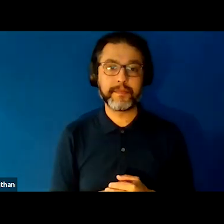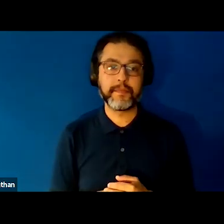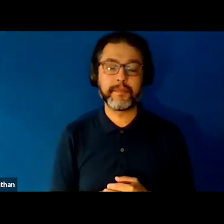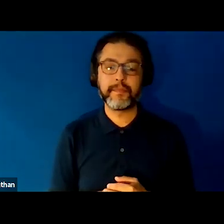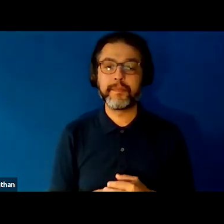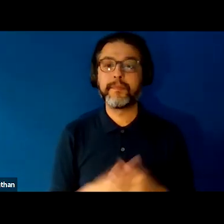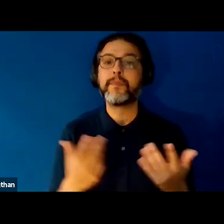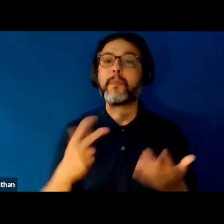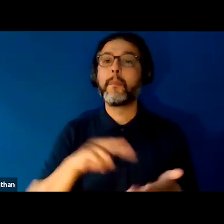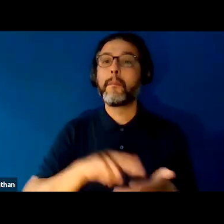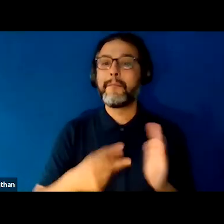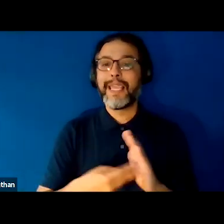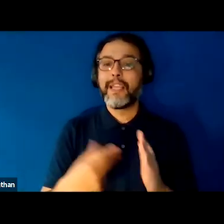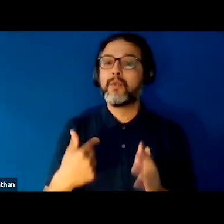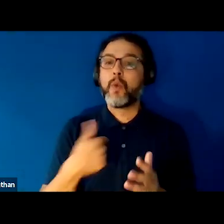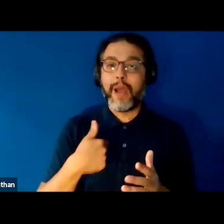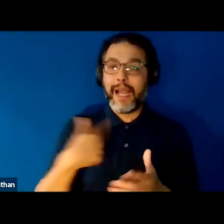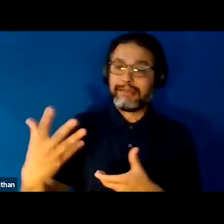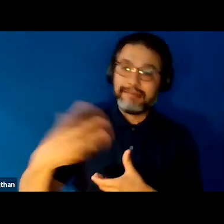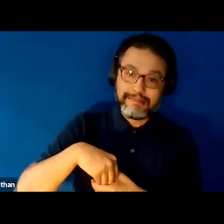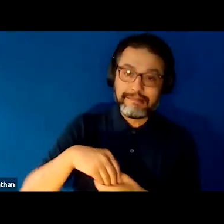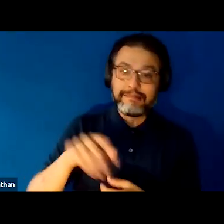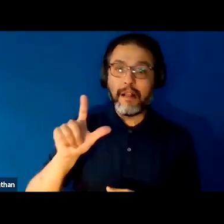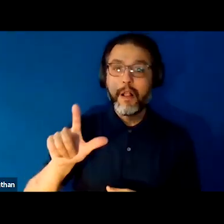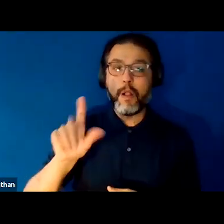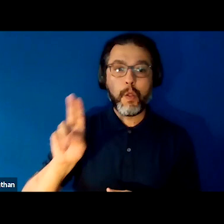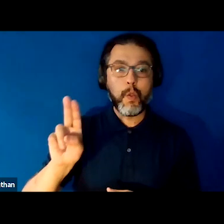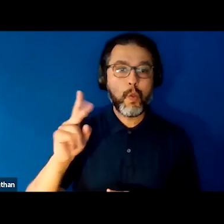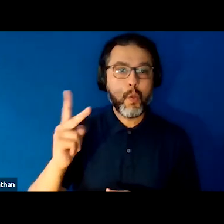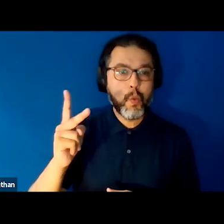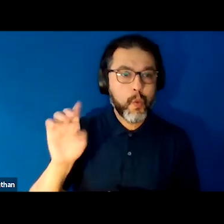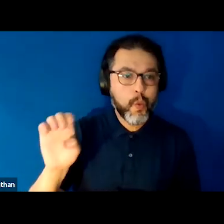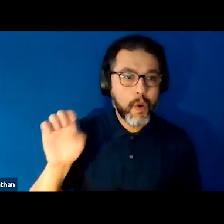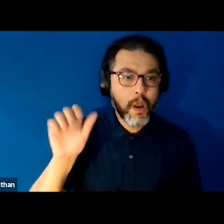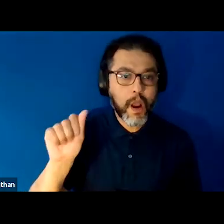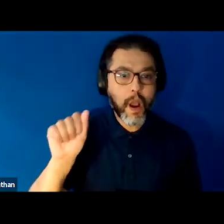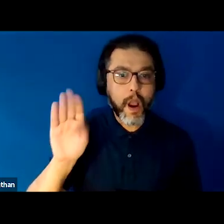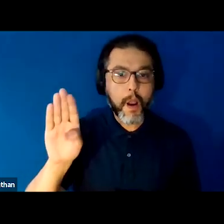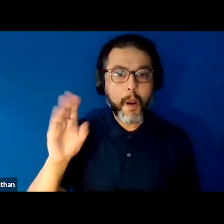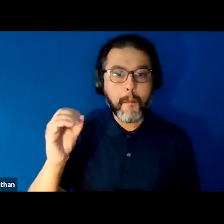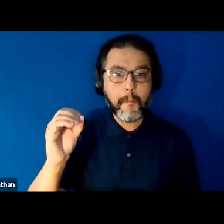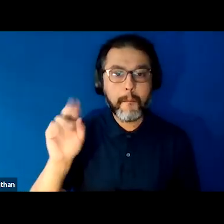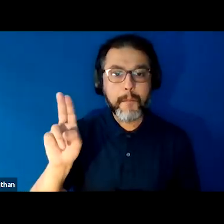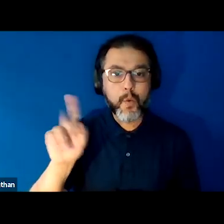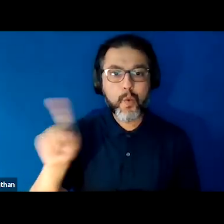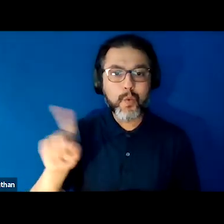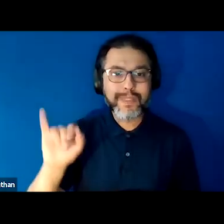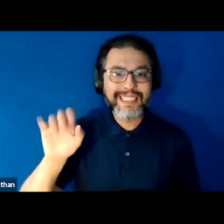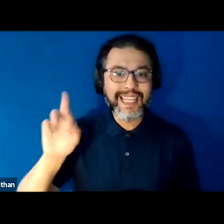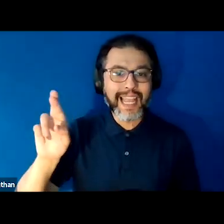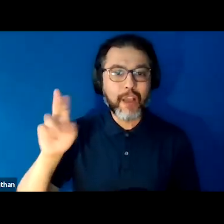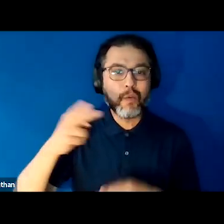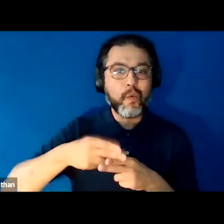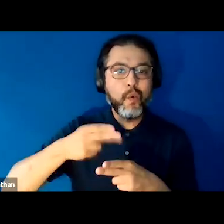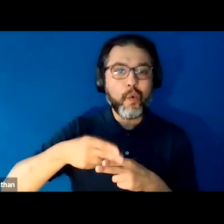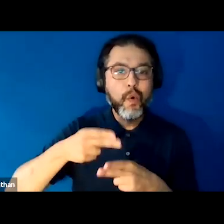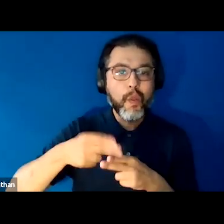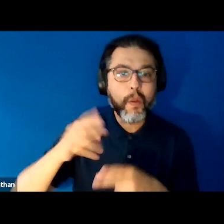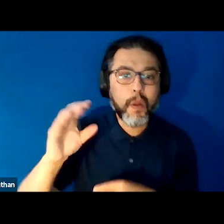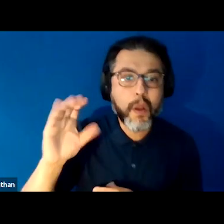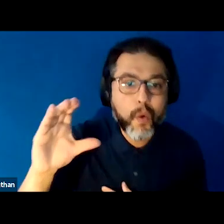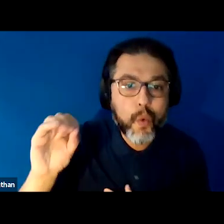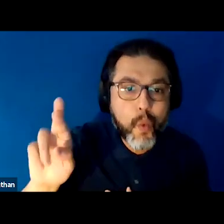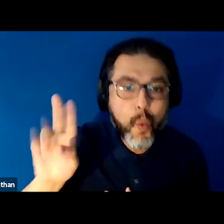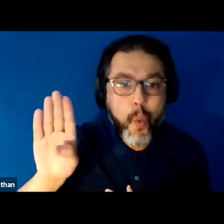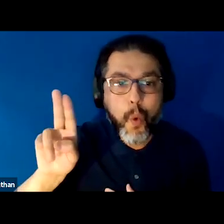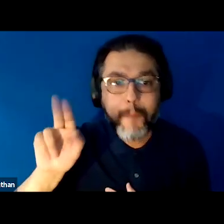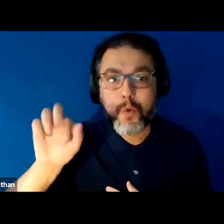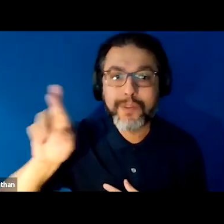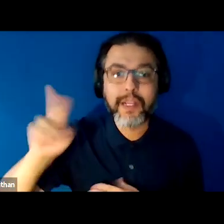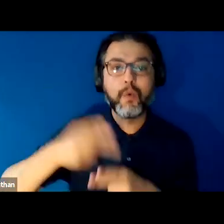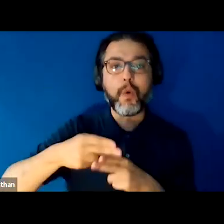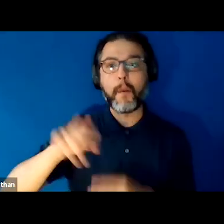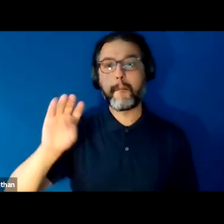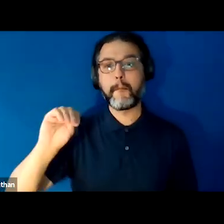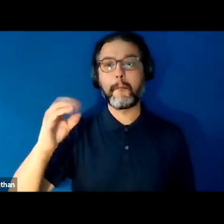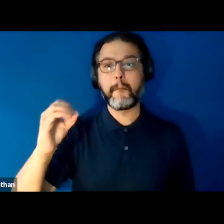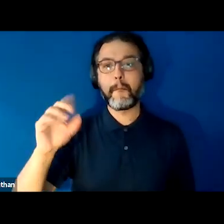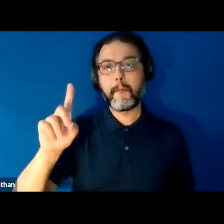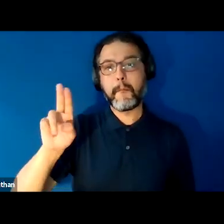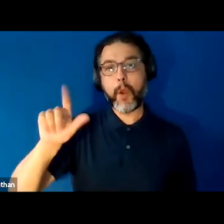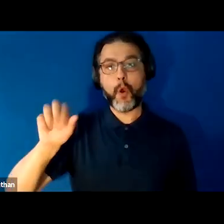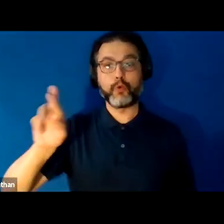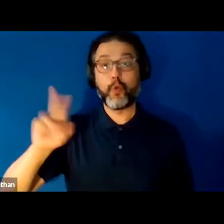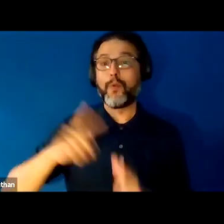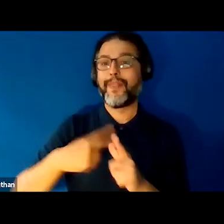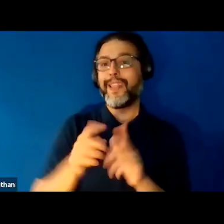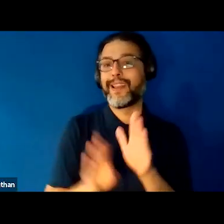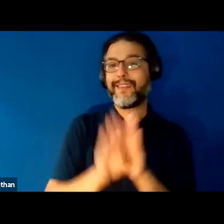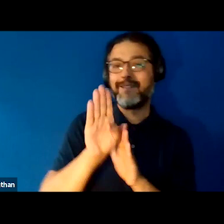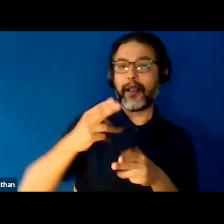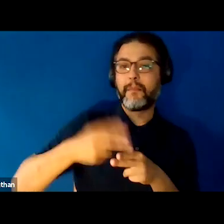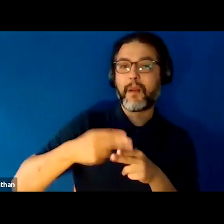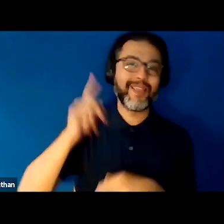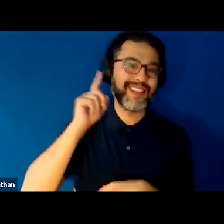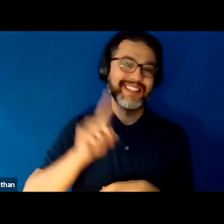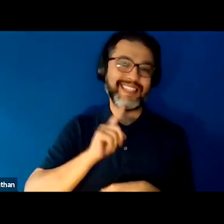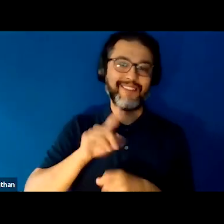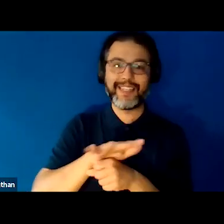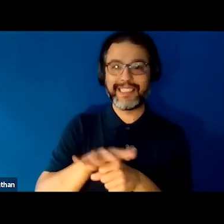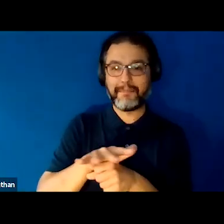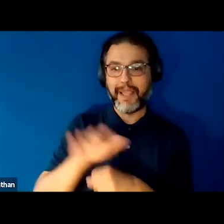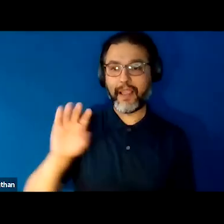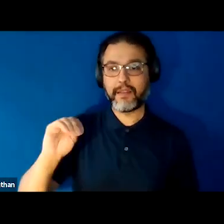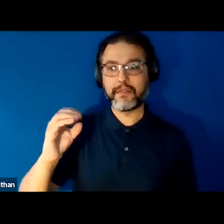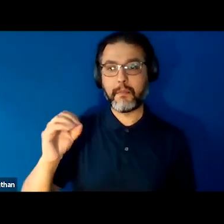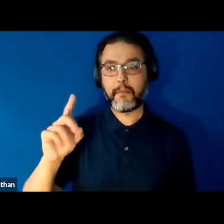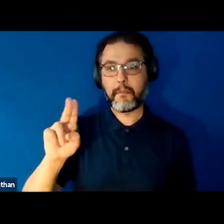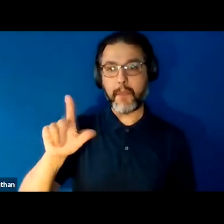So I engaged Le Corbusier's Modulor and developed what we call the DeafSpace Modulor.